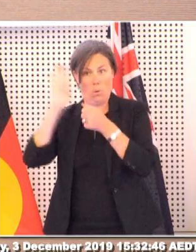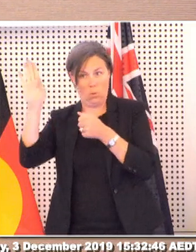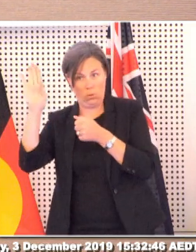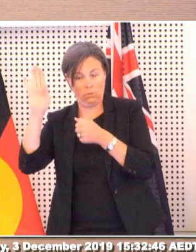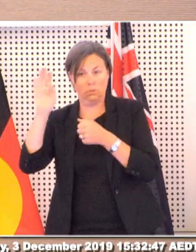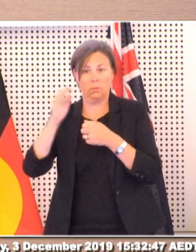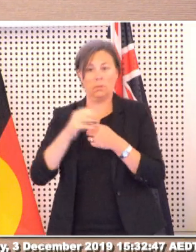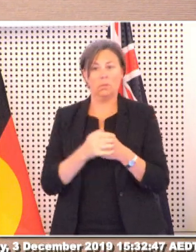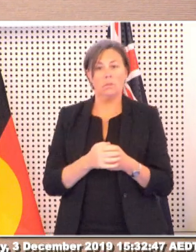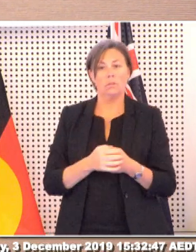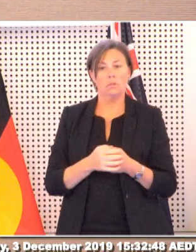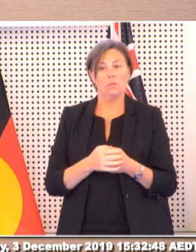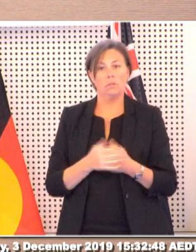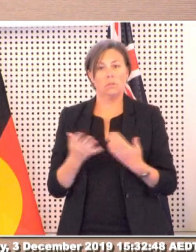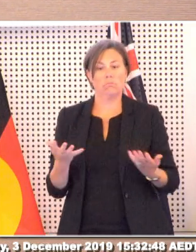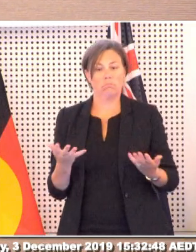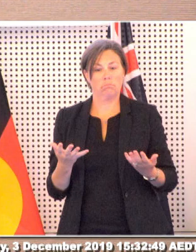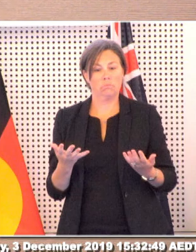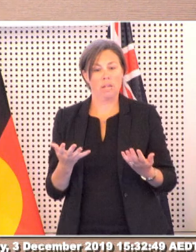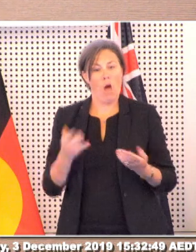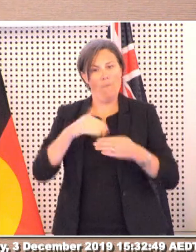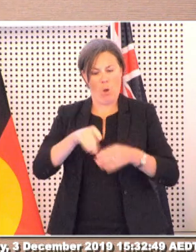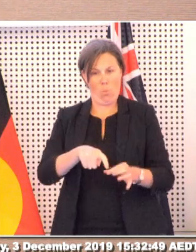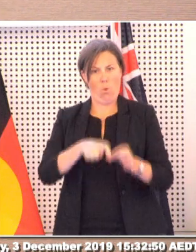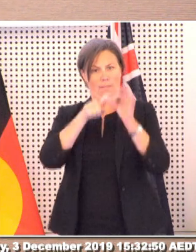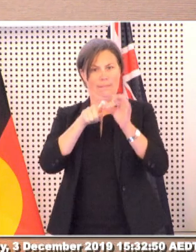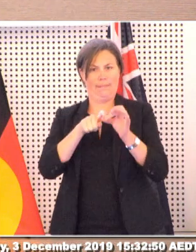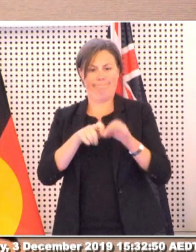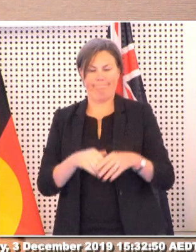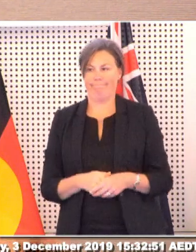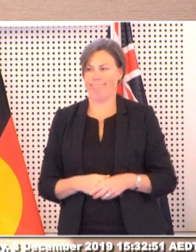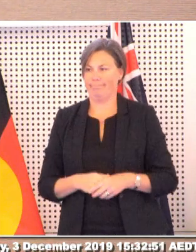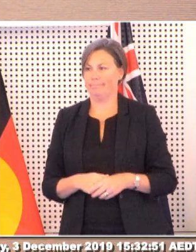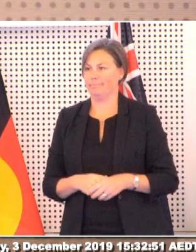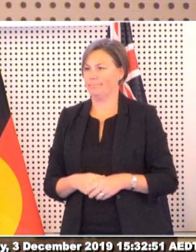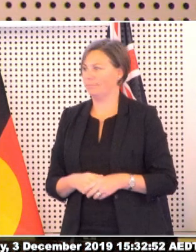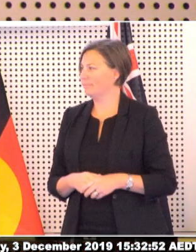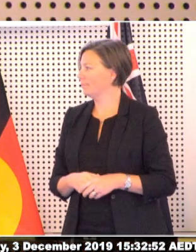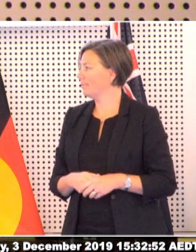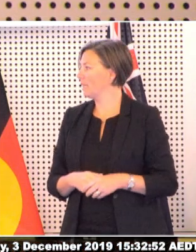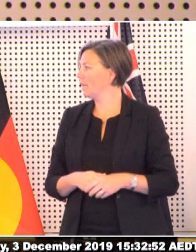and can be verified. I have no further questions. Your last question is a question that a lot of people in